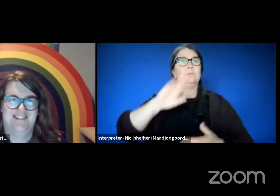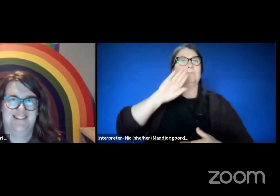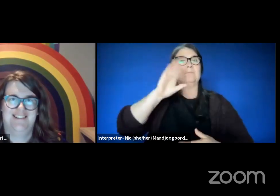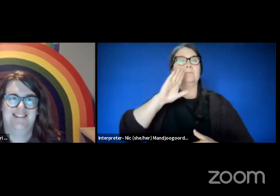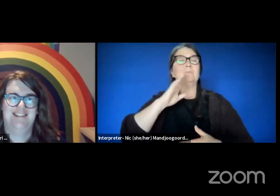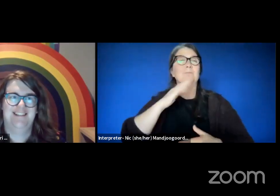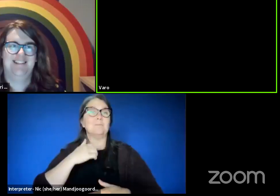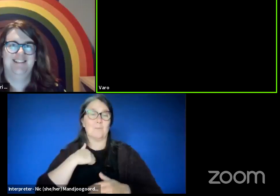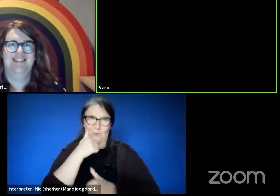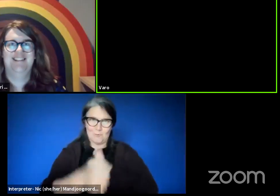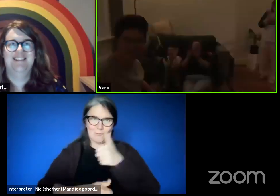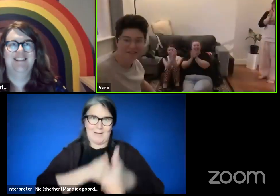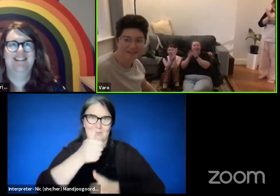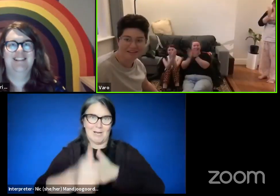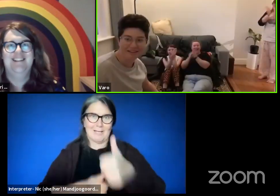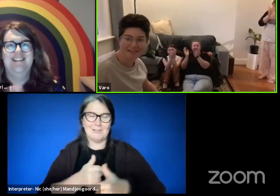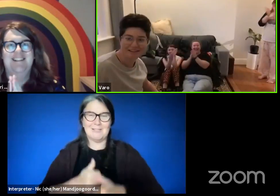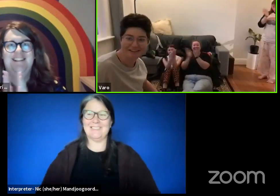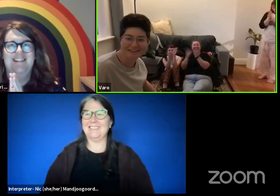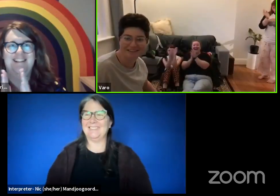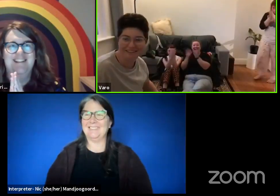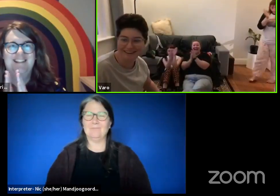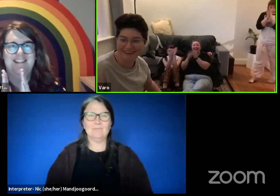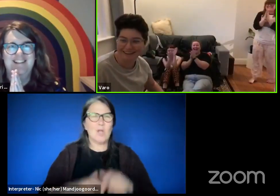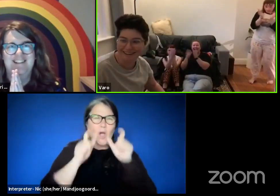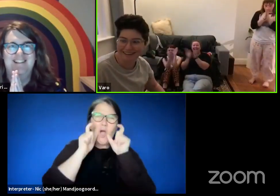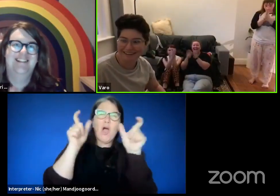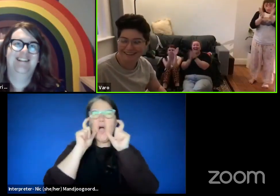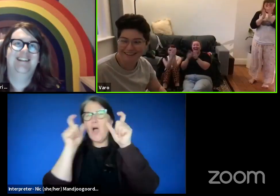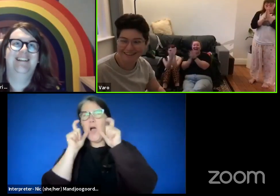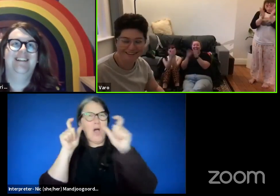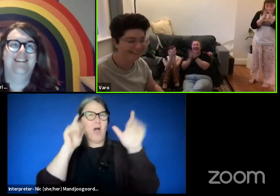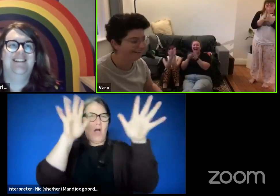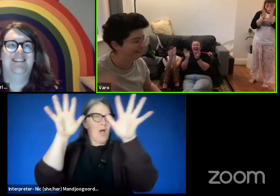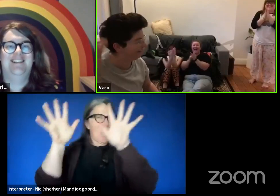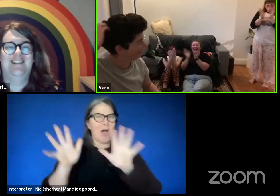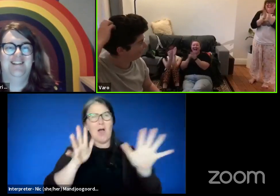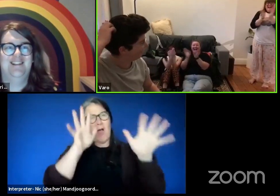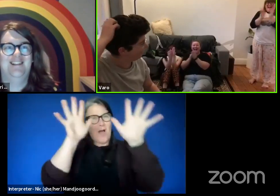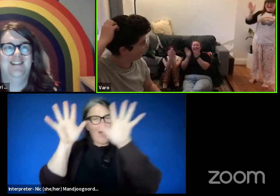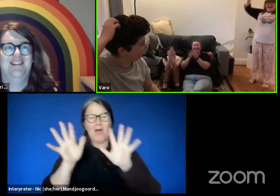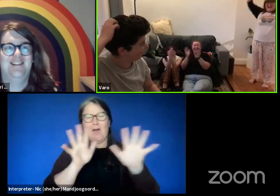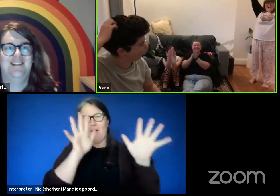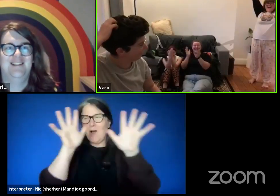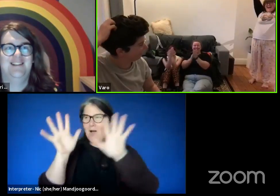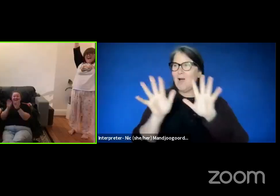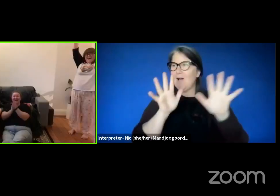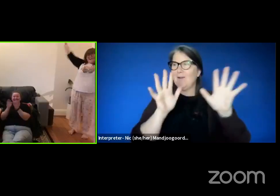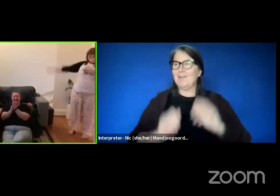speech, if you would like. to congratulate congratulate.